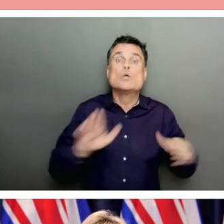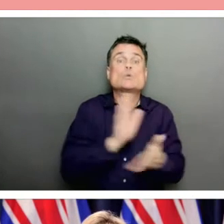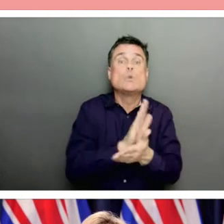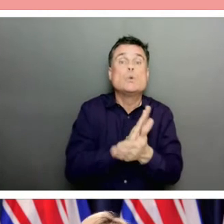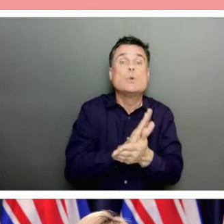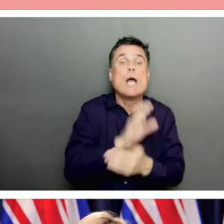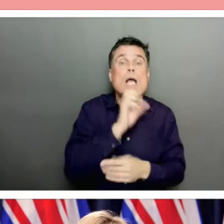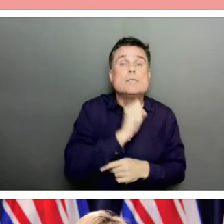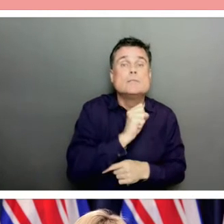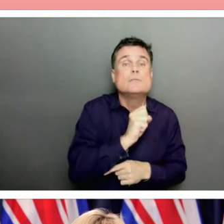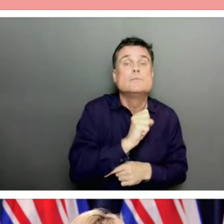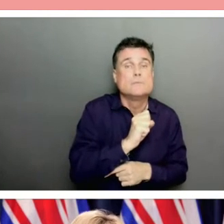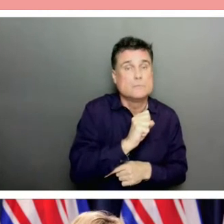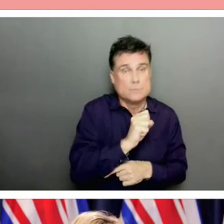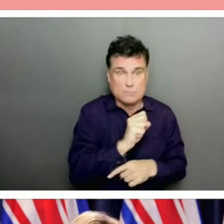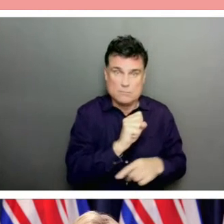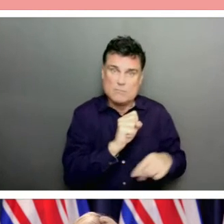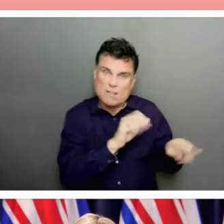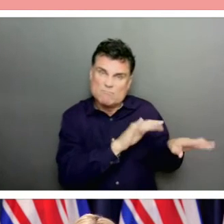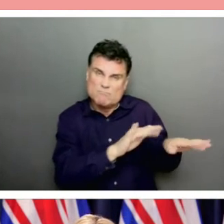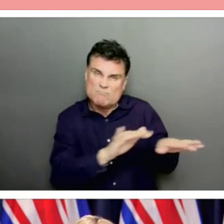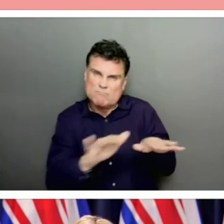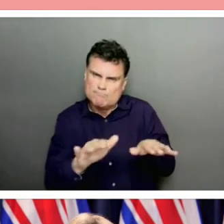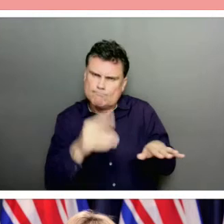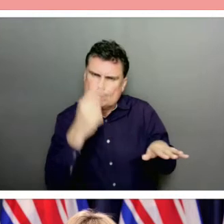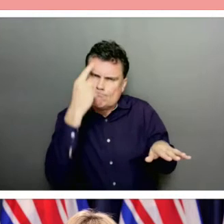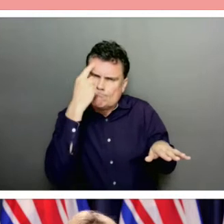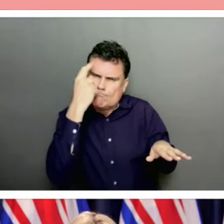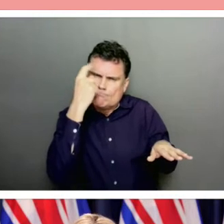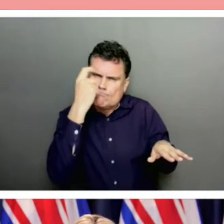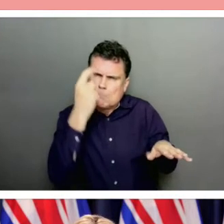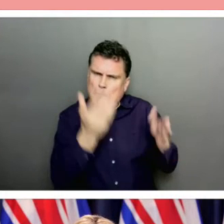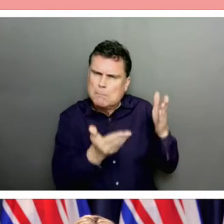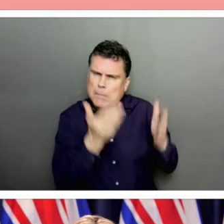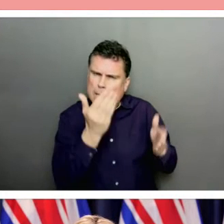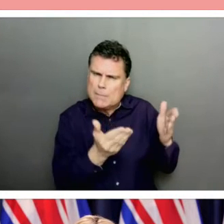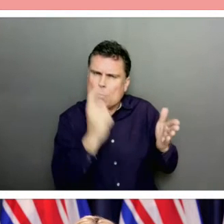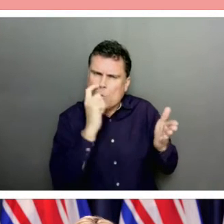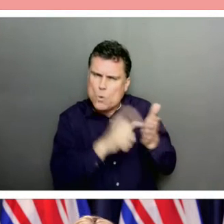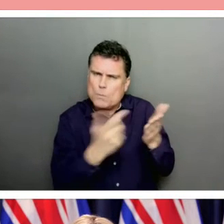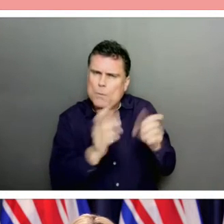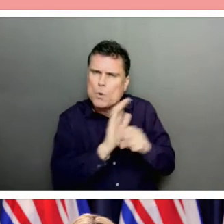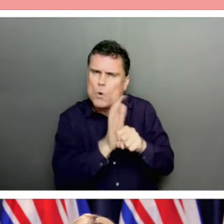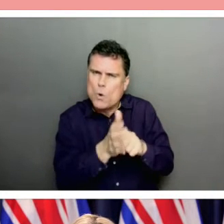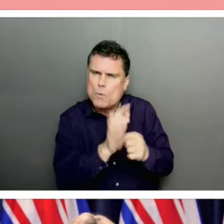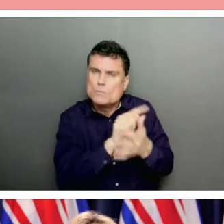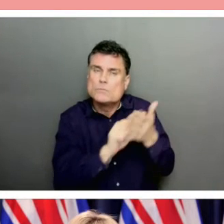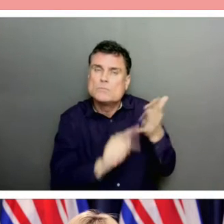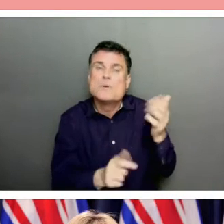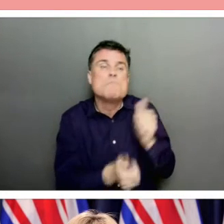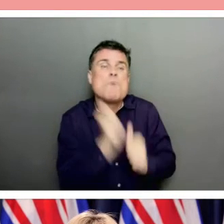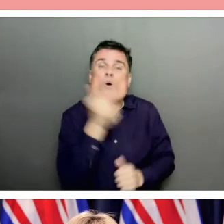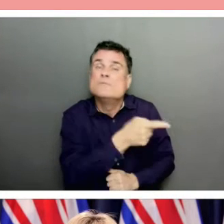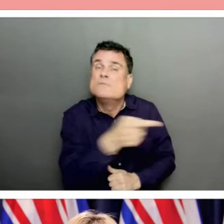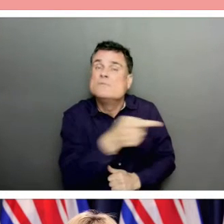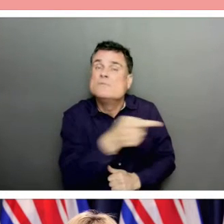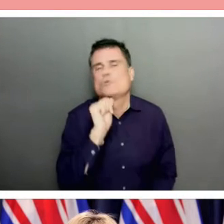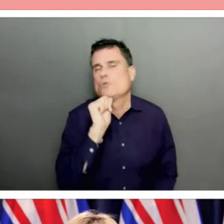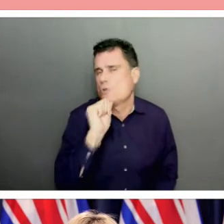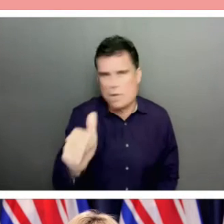the same, as we have seen throughout the pandemic. With more than 600,000 students and educators back